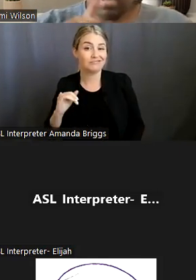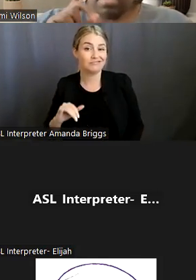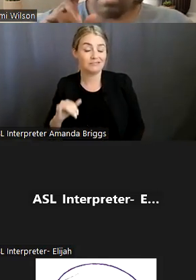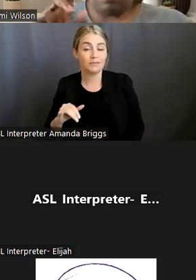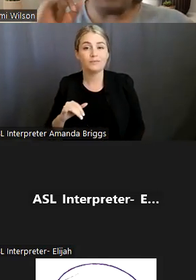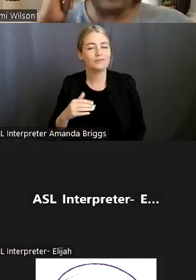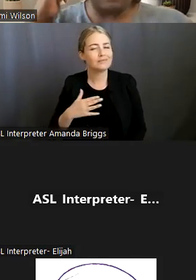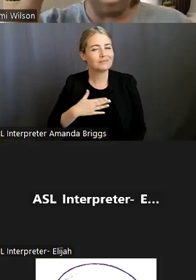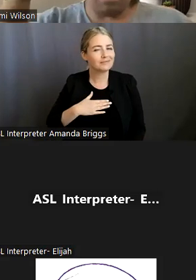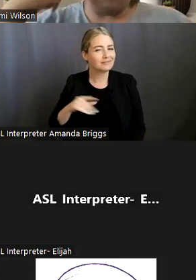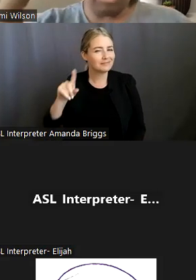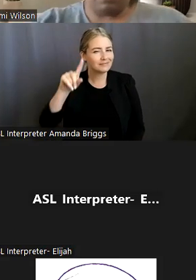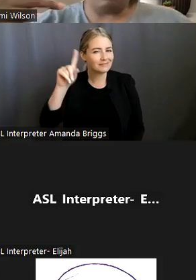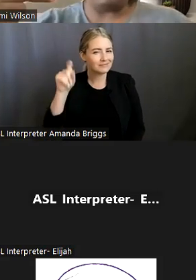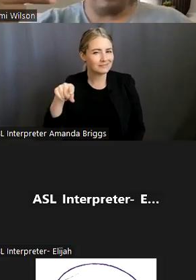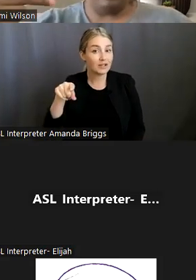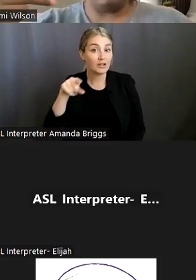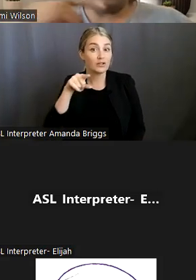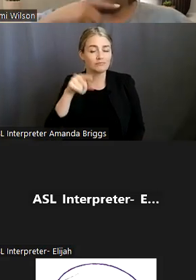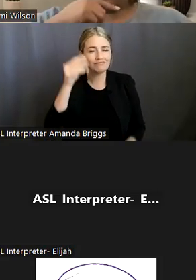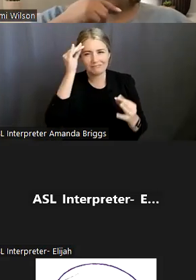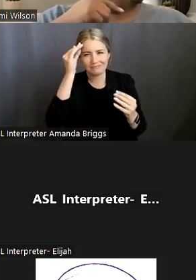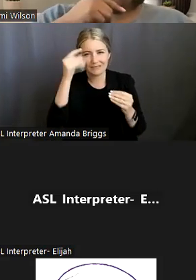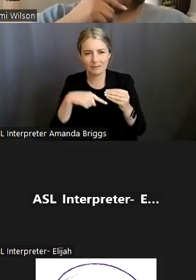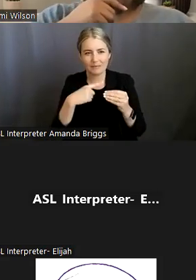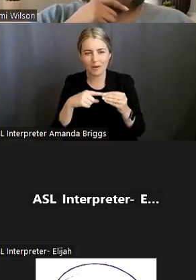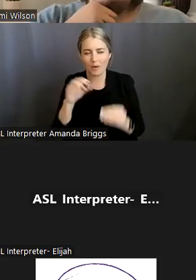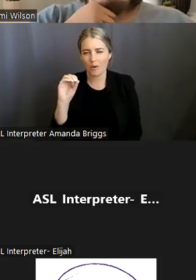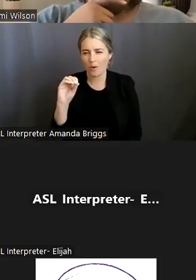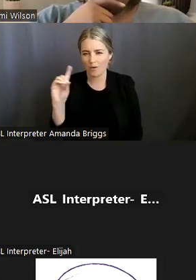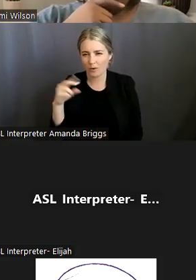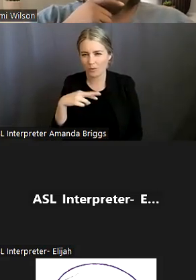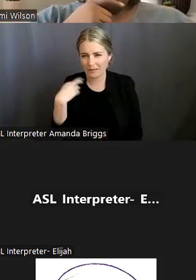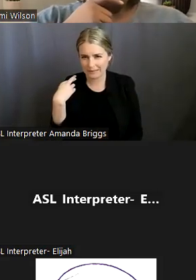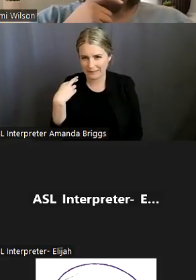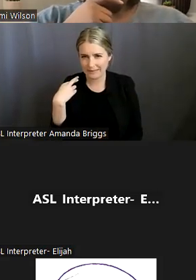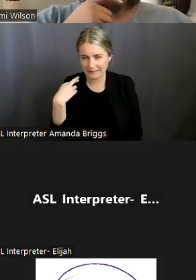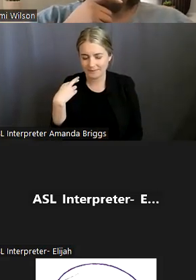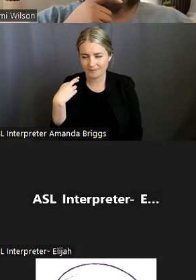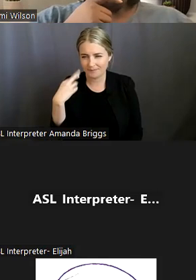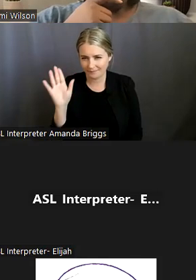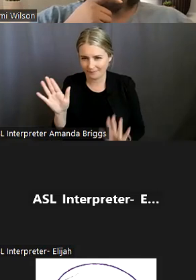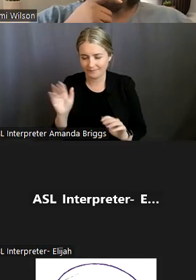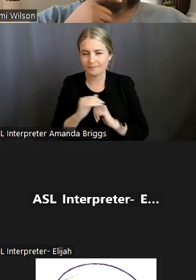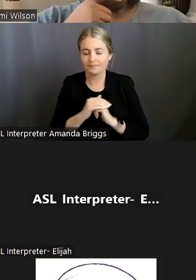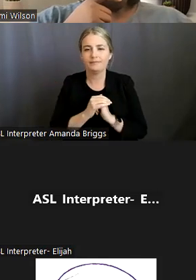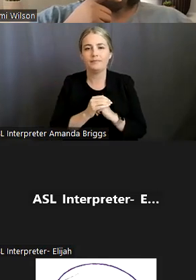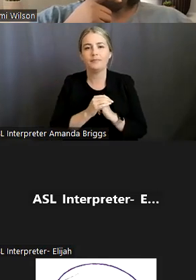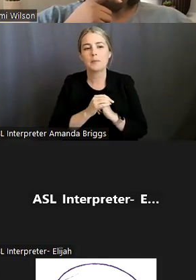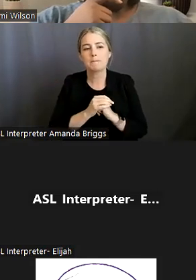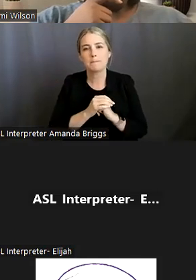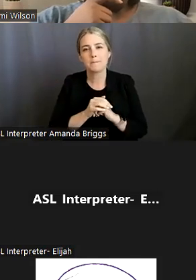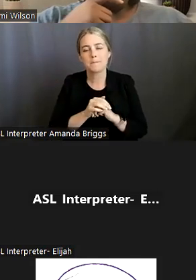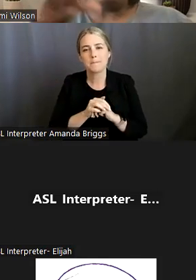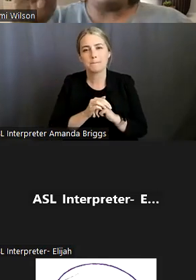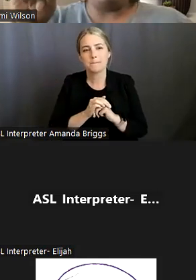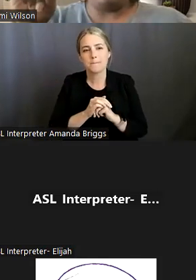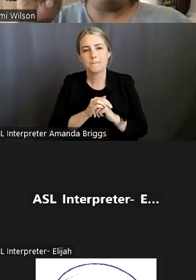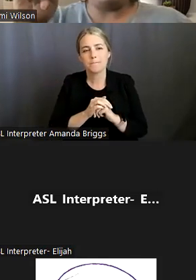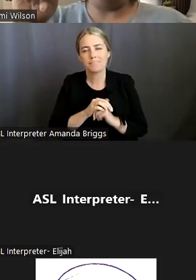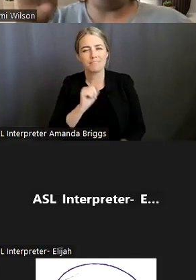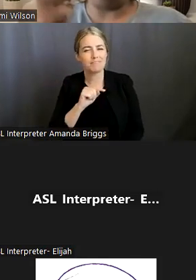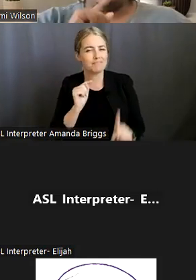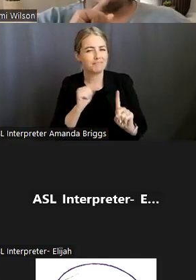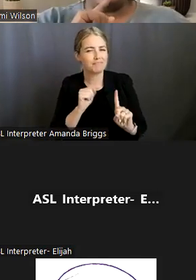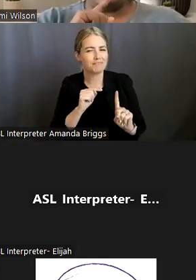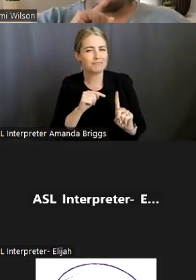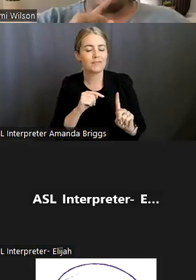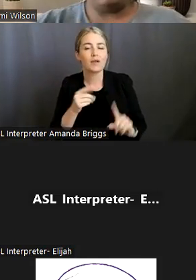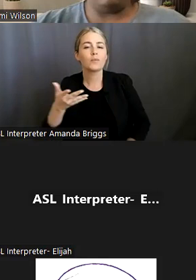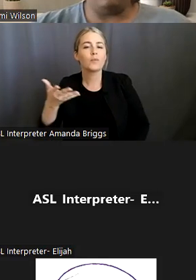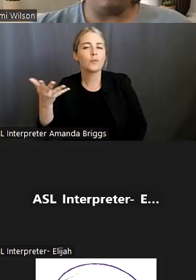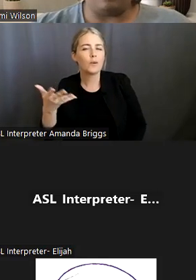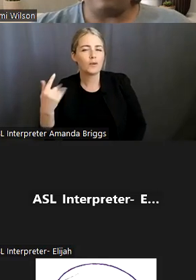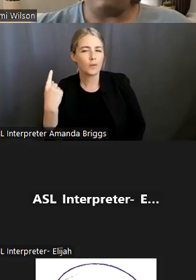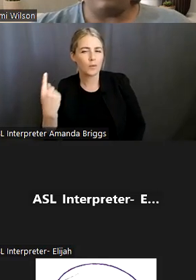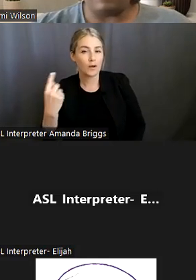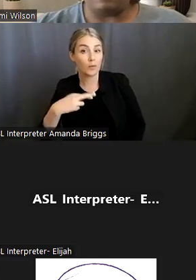thinking about overdose risk. What is one risk that you all have,